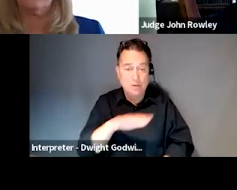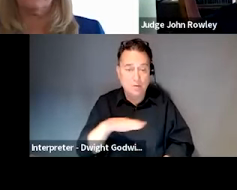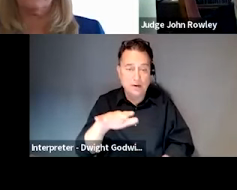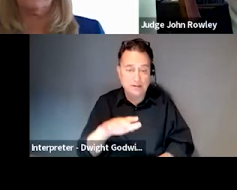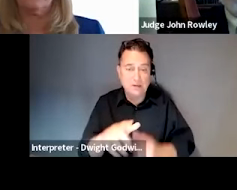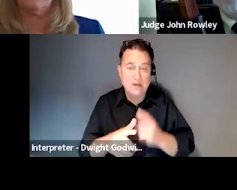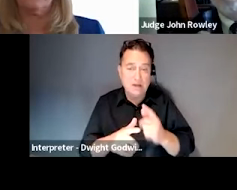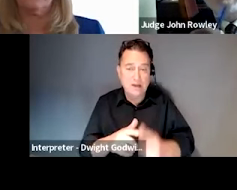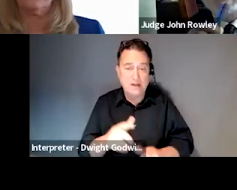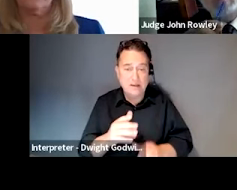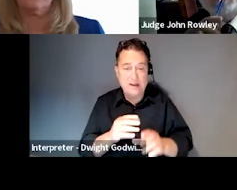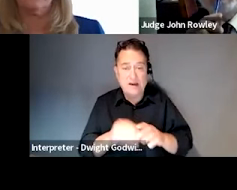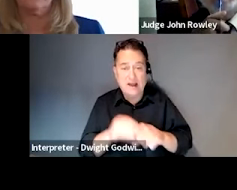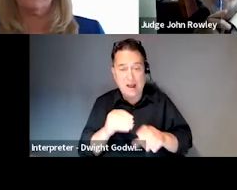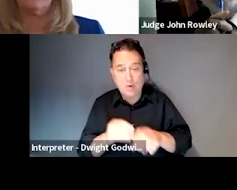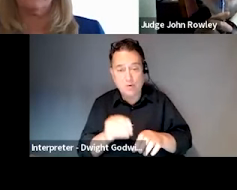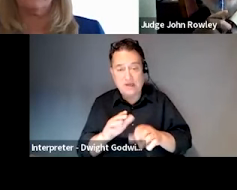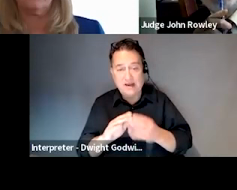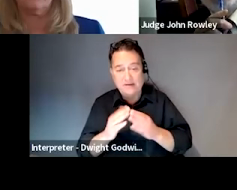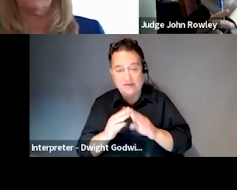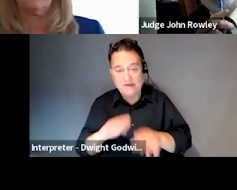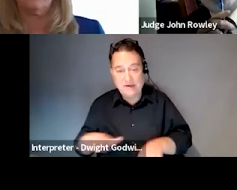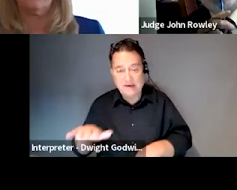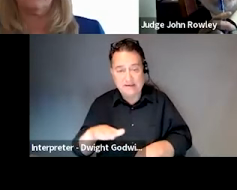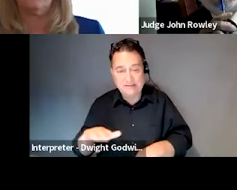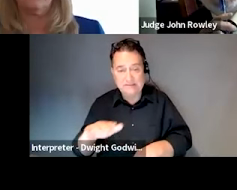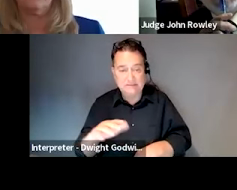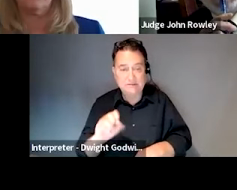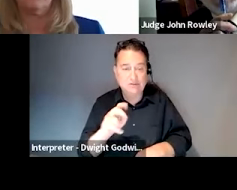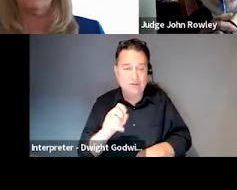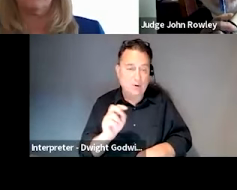and then a smaller group of you joining from suburban locations.